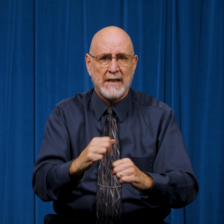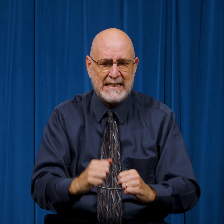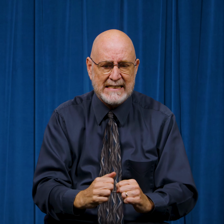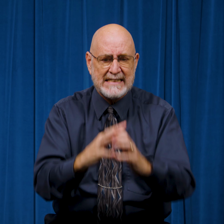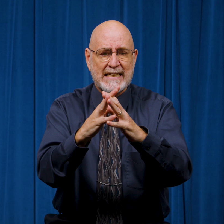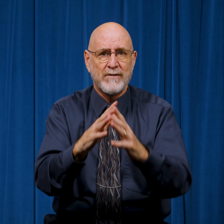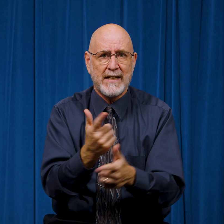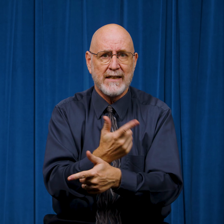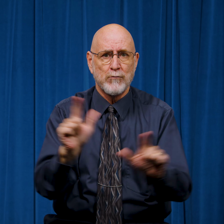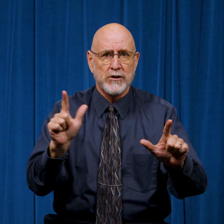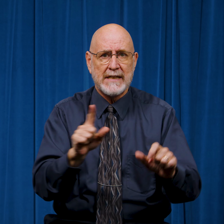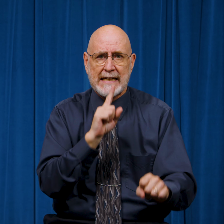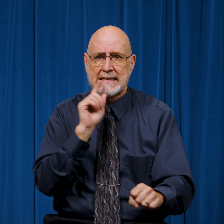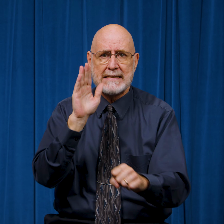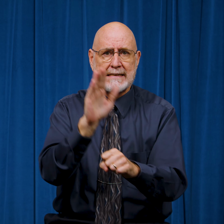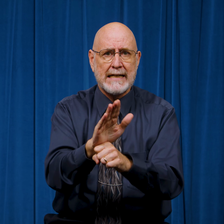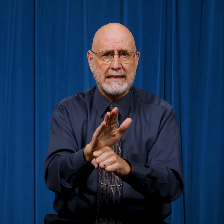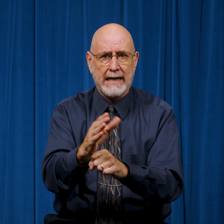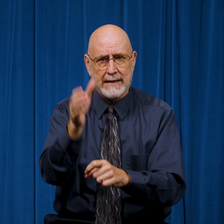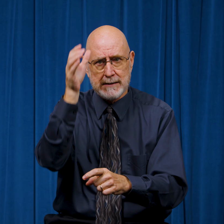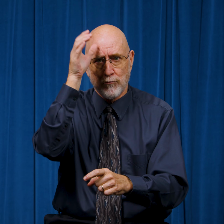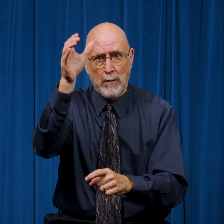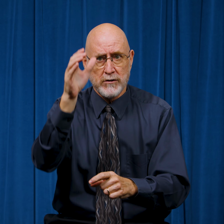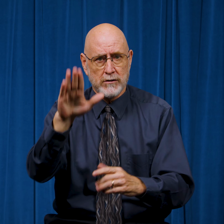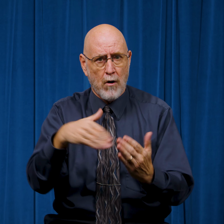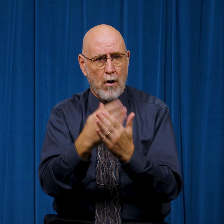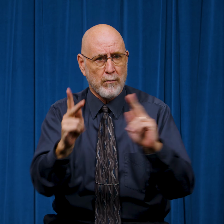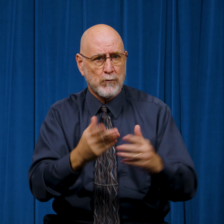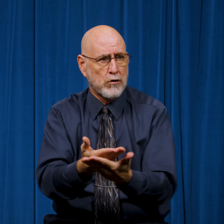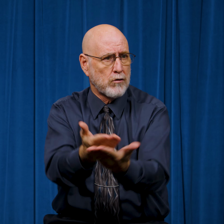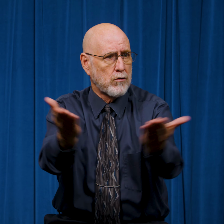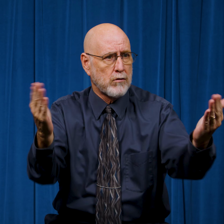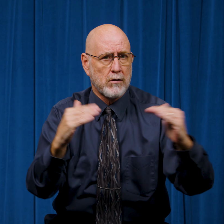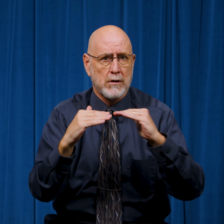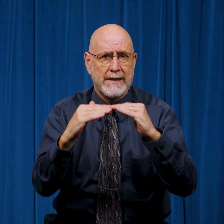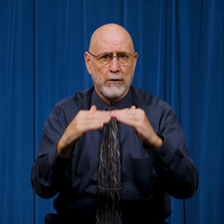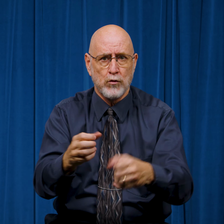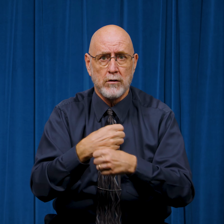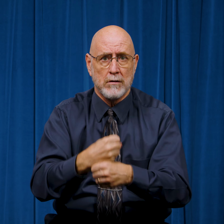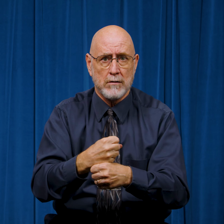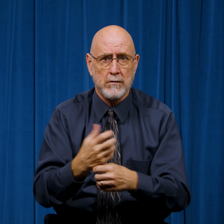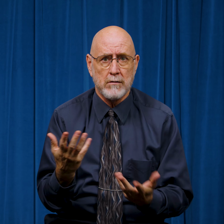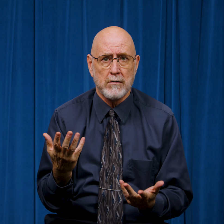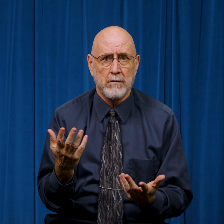and dedicated to the proposition that all men are created equal.